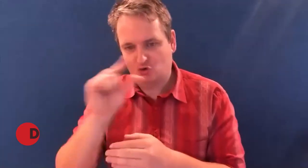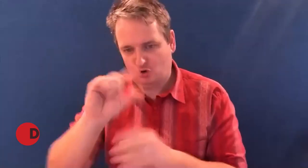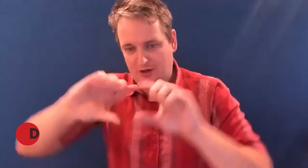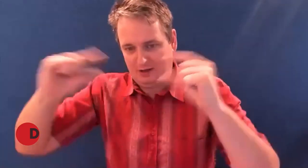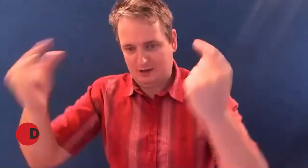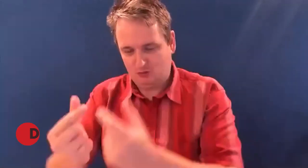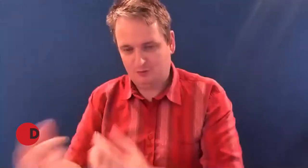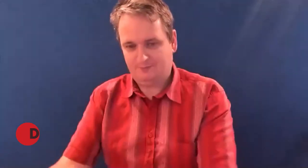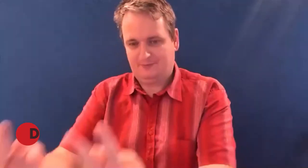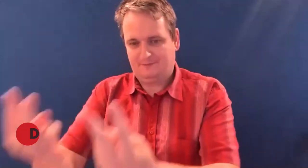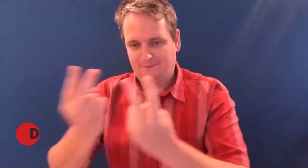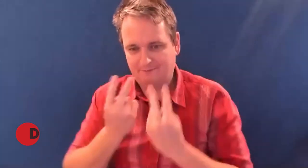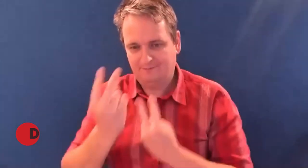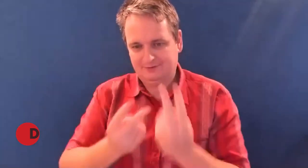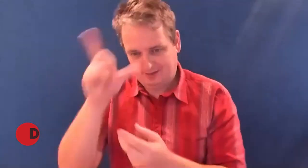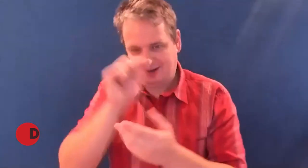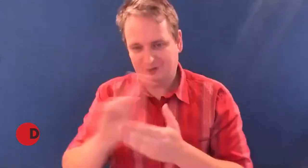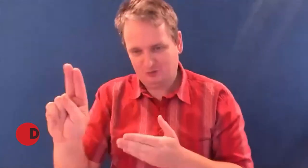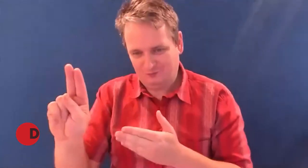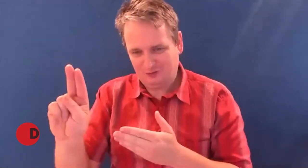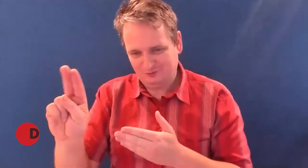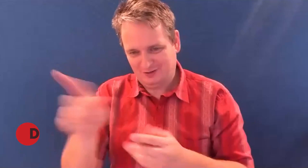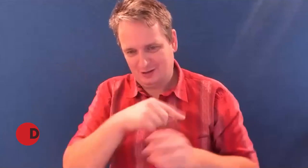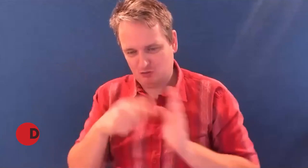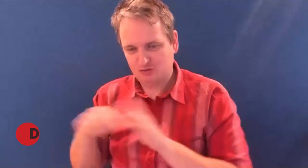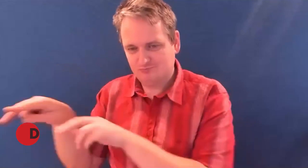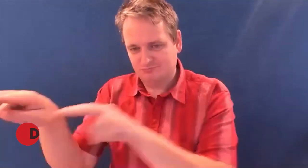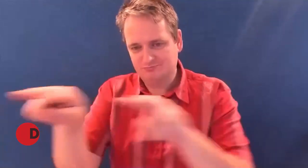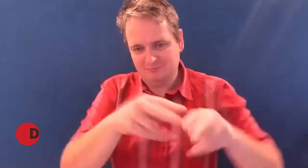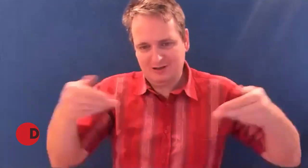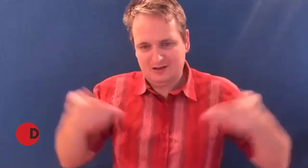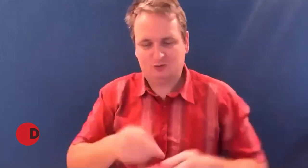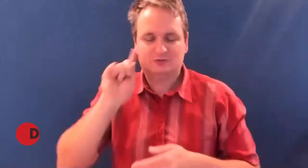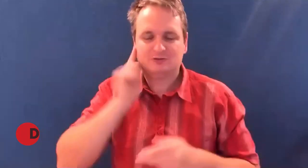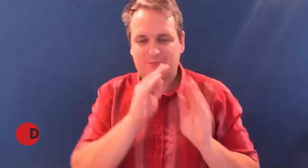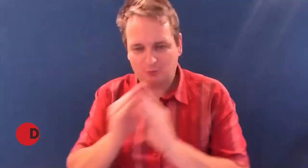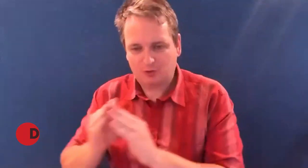a Google group came to Gallaudet University to tour the campus,